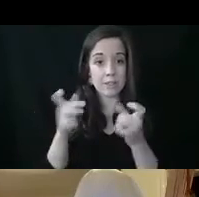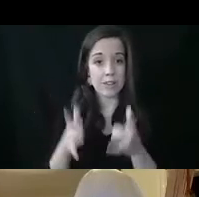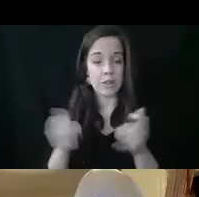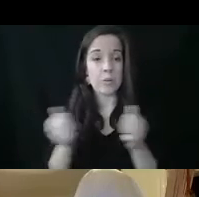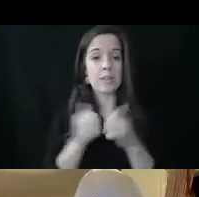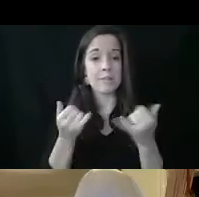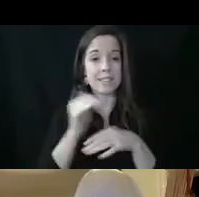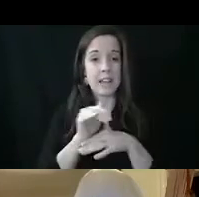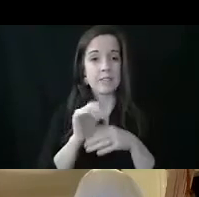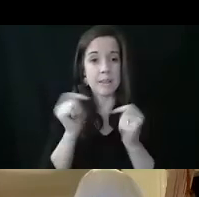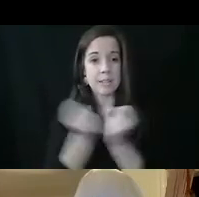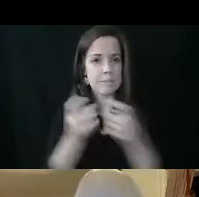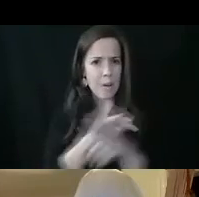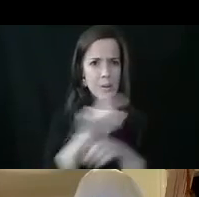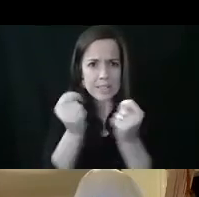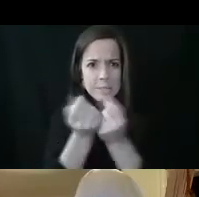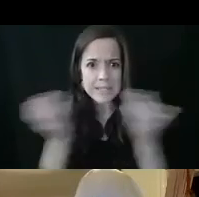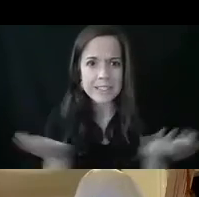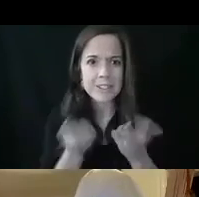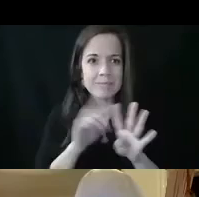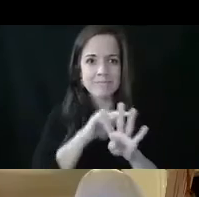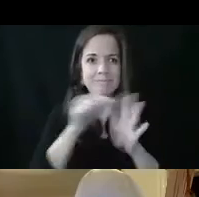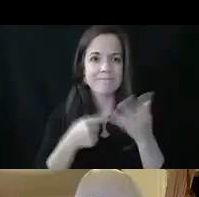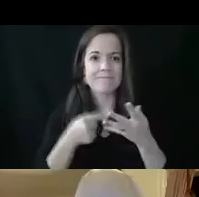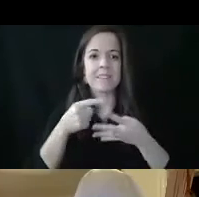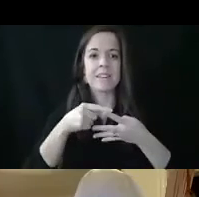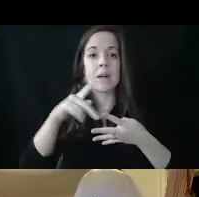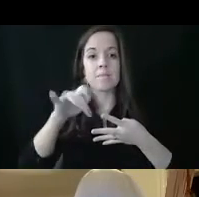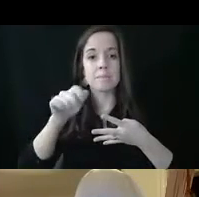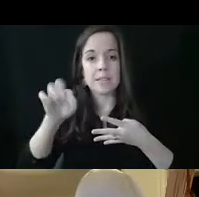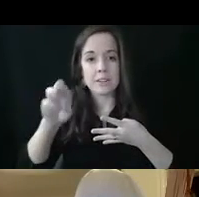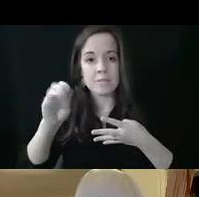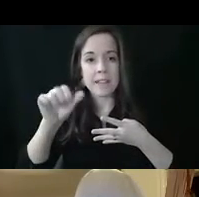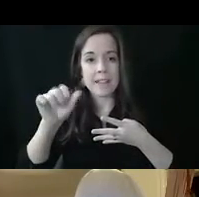actually my whole team is here! Peter Mason, dressed up as a pirate over there,